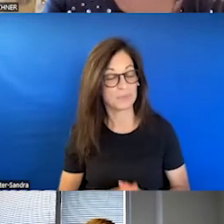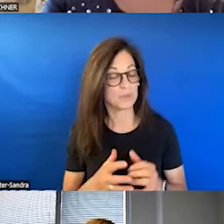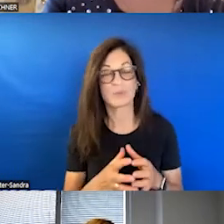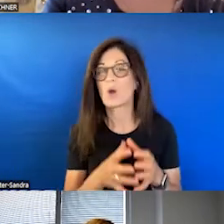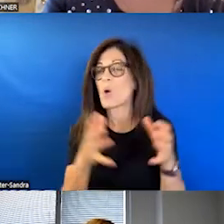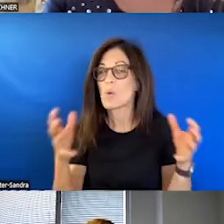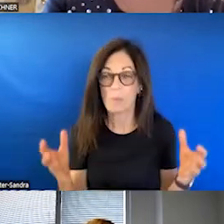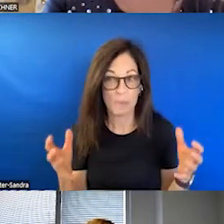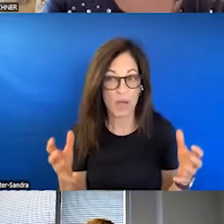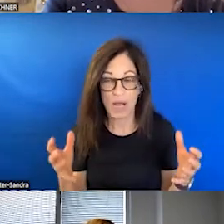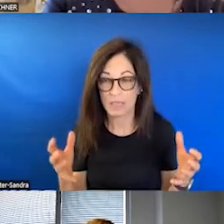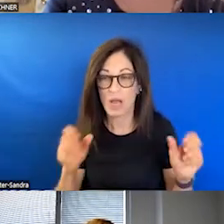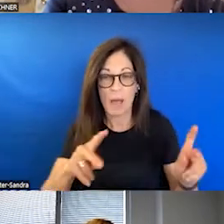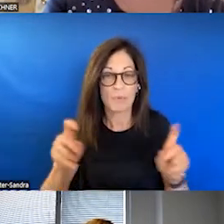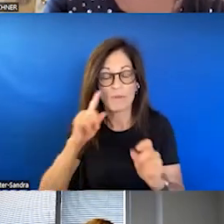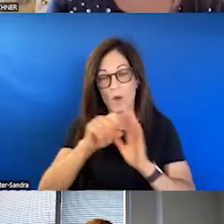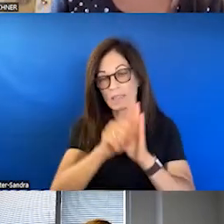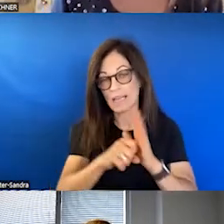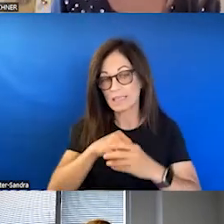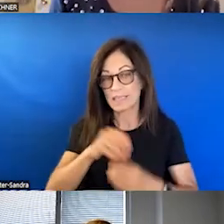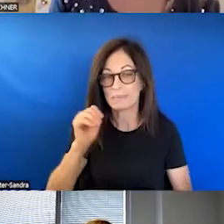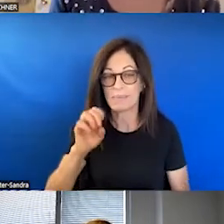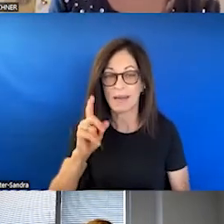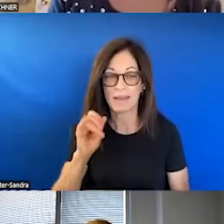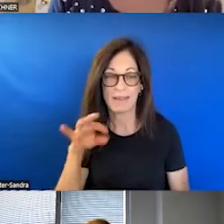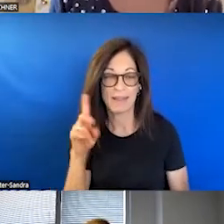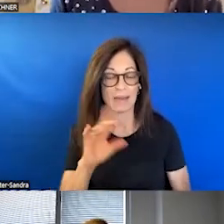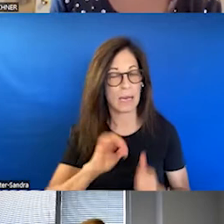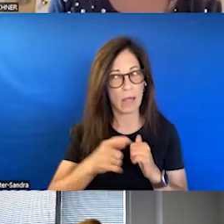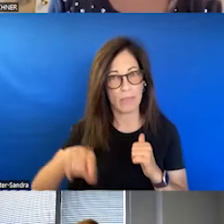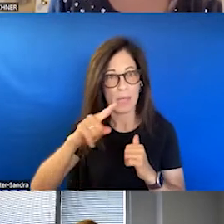OPPORTUNITIES, FOR STATES. AND THE MEDICAID SPACE. AND HOW THEY THINK ABOUT THEIR CRISIS SYSTEM. AND